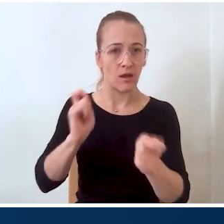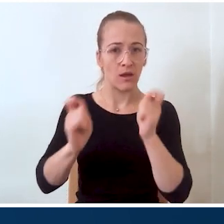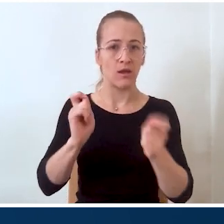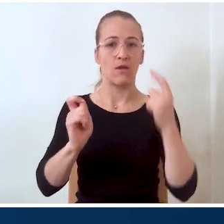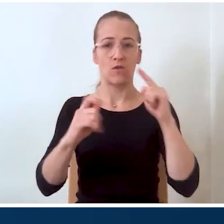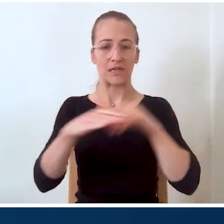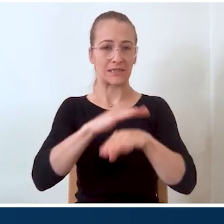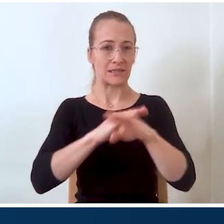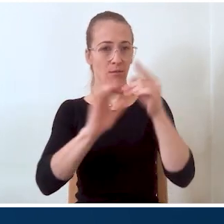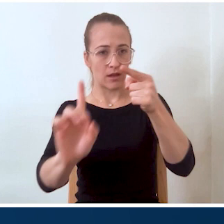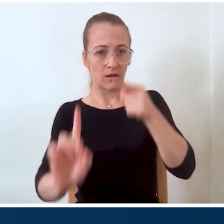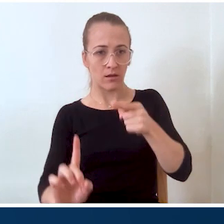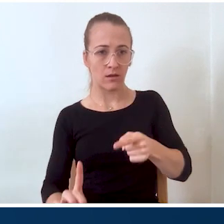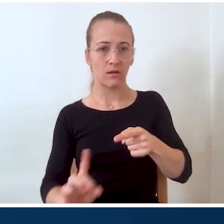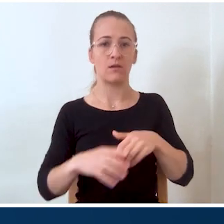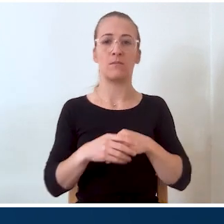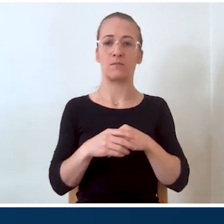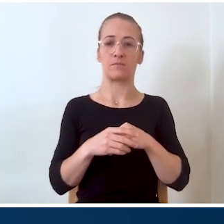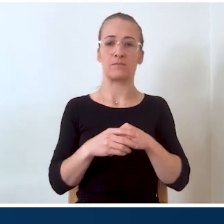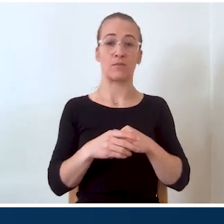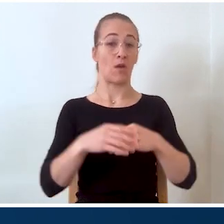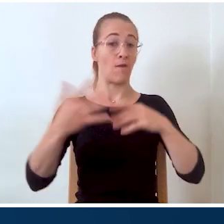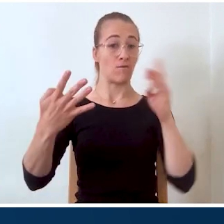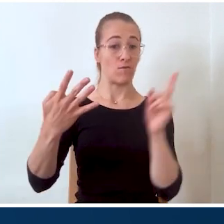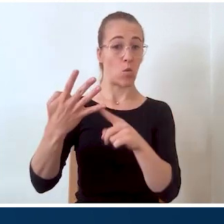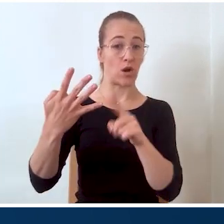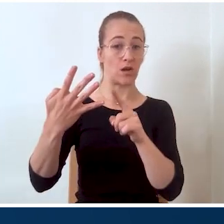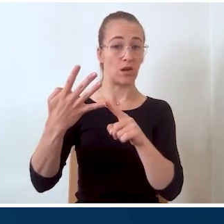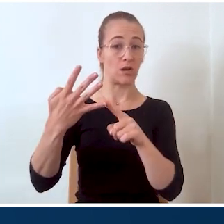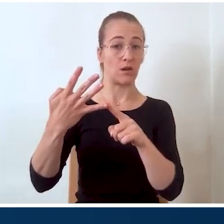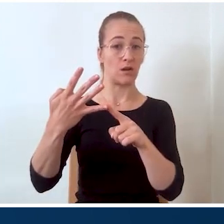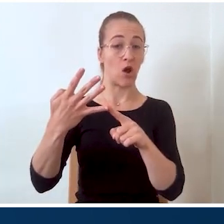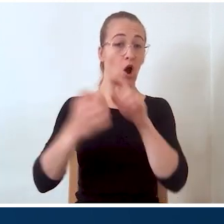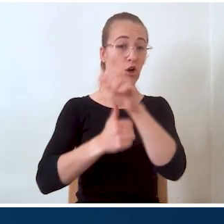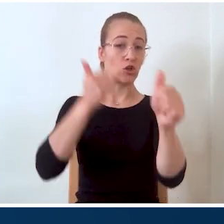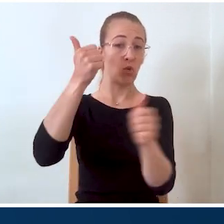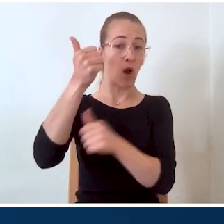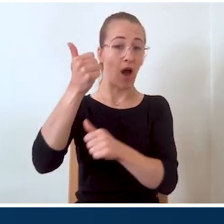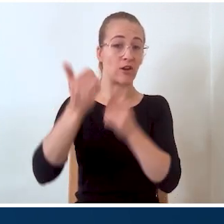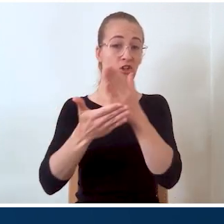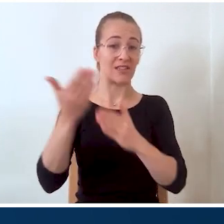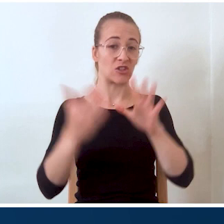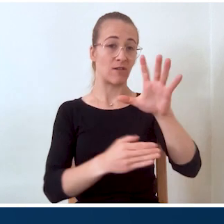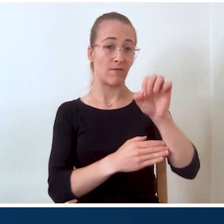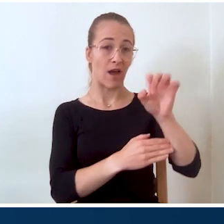for accessibility purposes? Four, are you under the umbrella of Section 508?